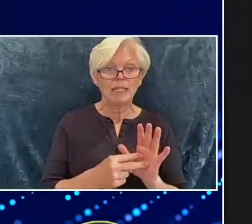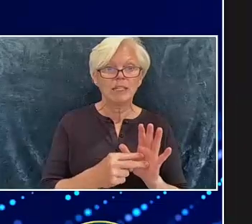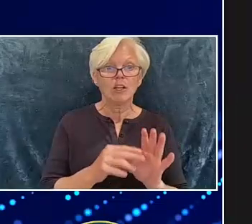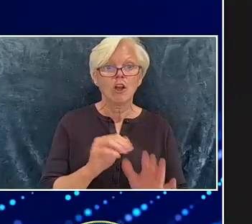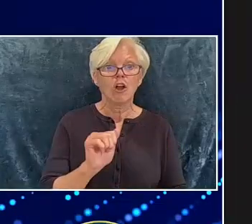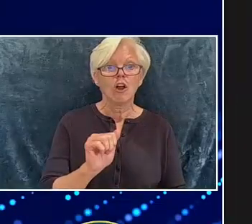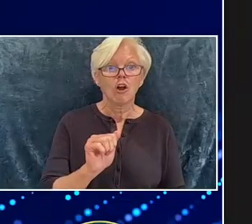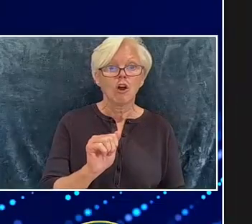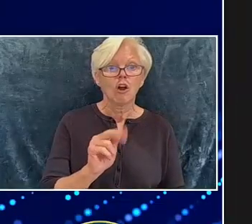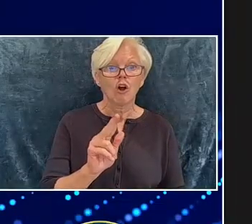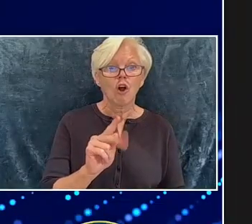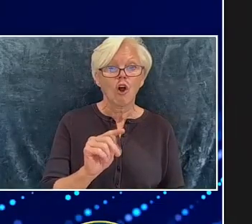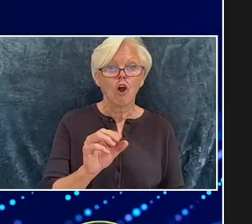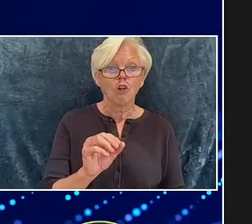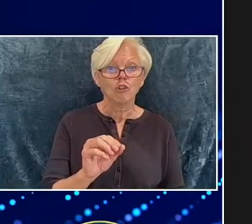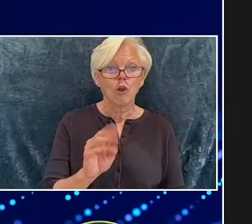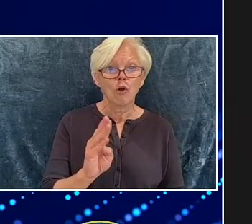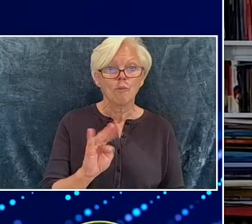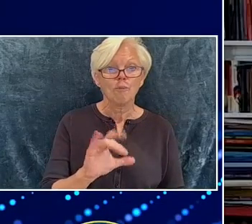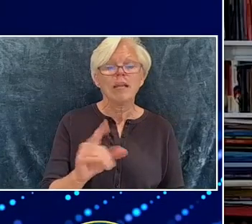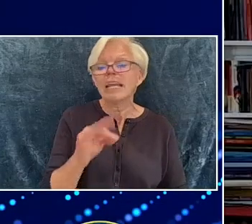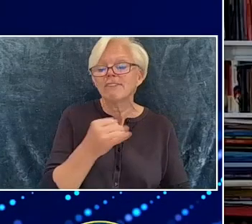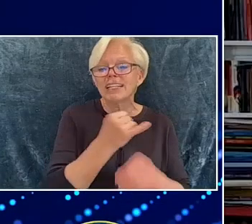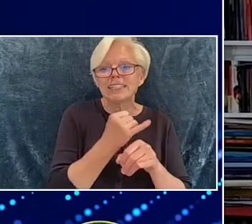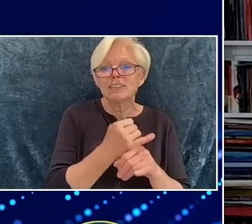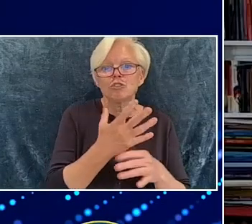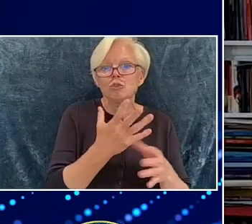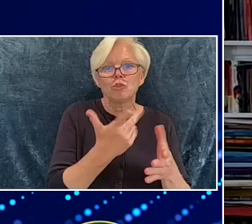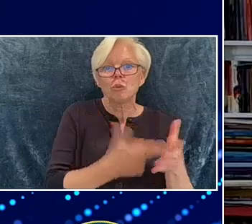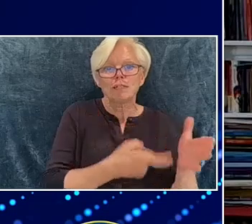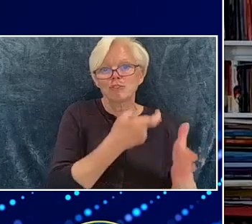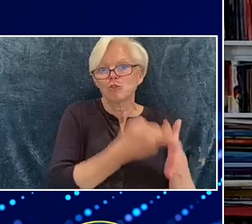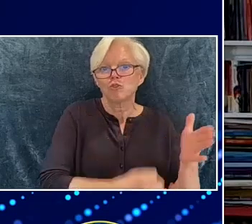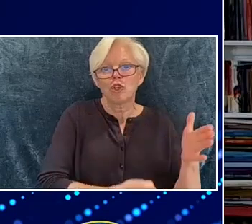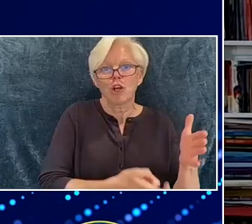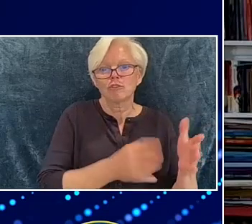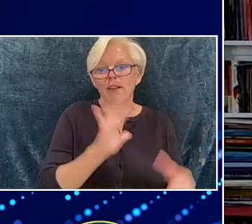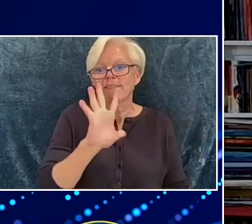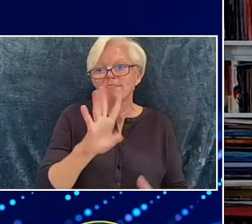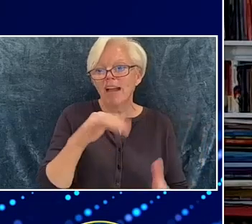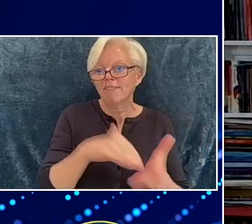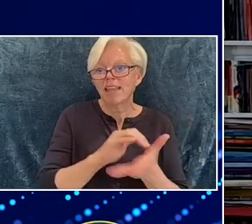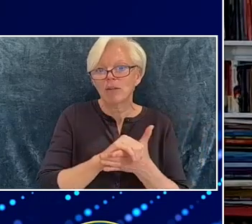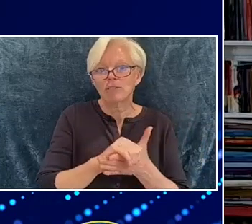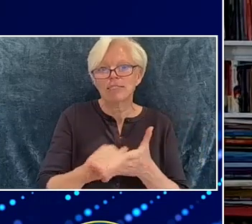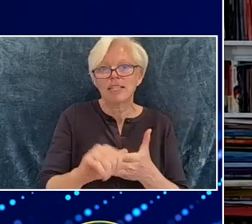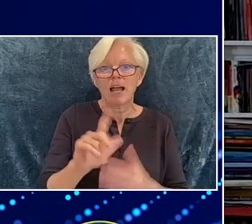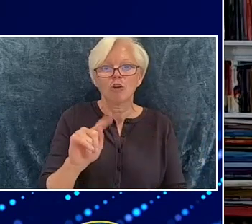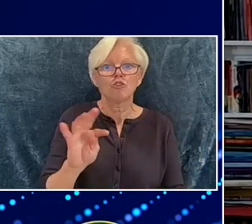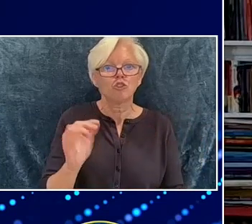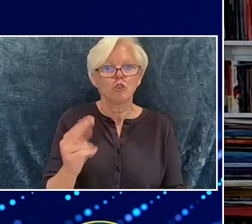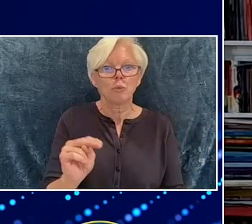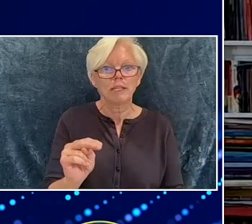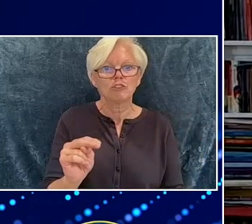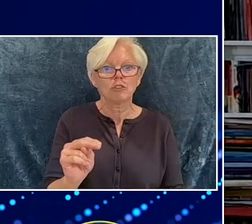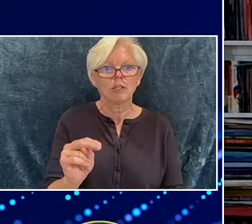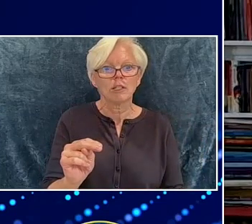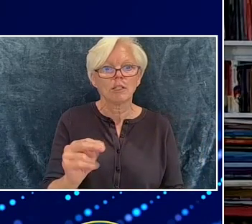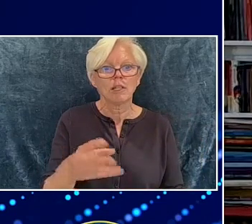wants to charge, I don't know, $5,000 tuition and give away books, is the